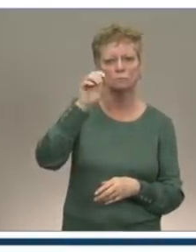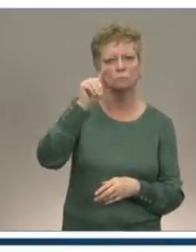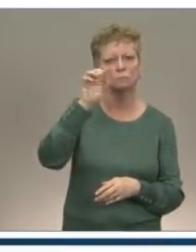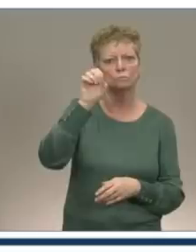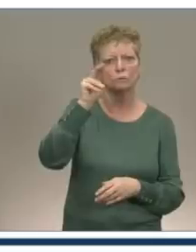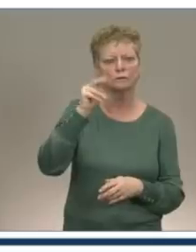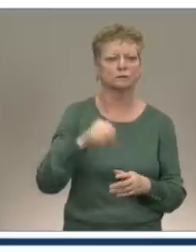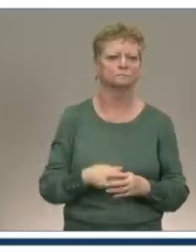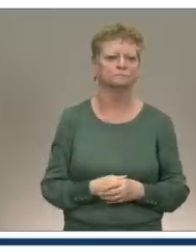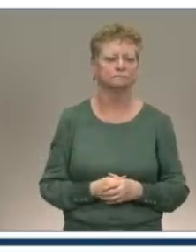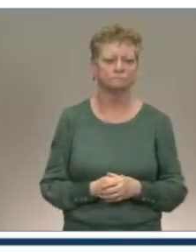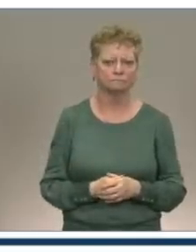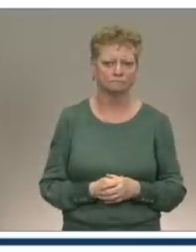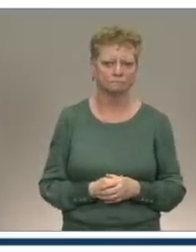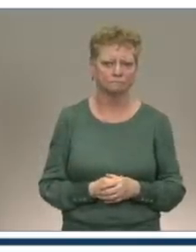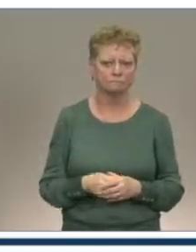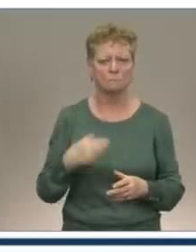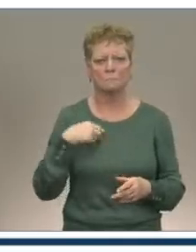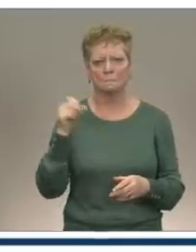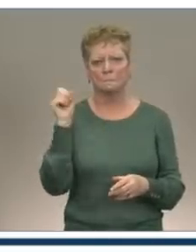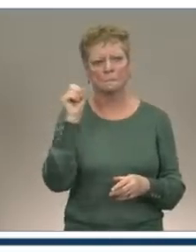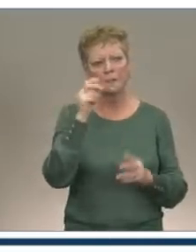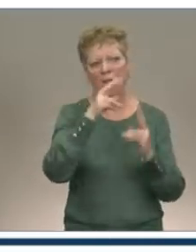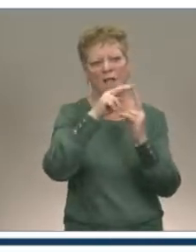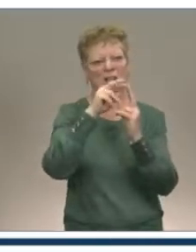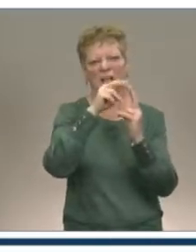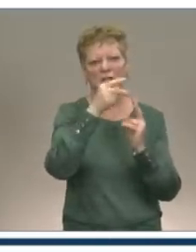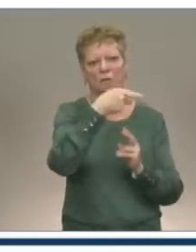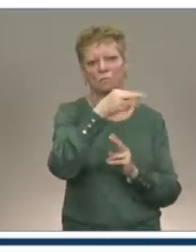yeah hi thanks so this question for either the premier doctor strang a few weeks ago